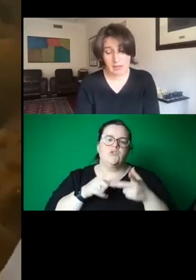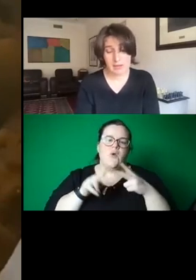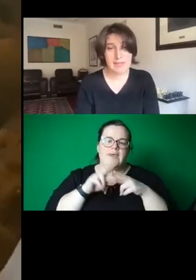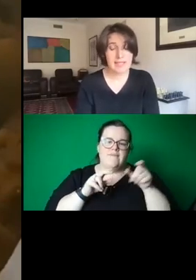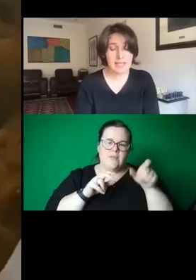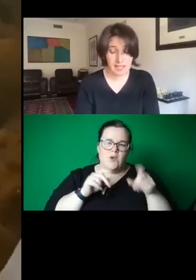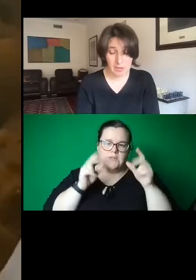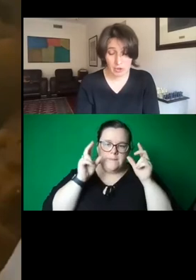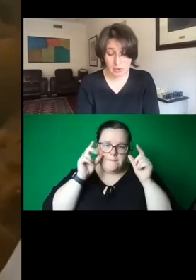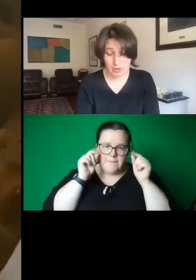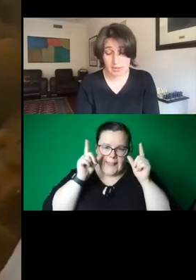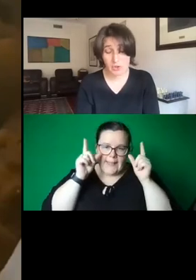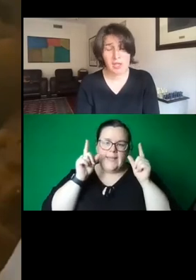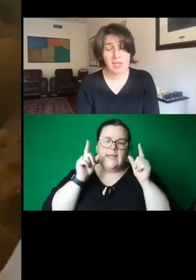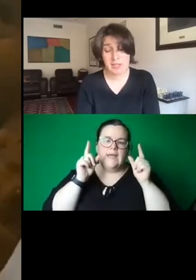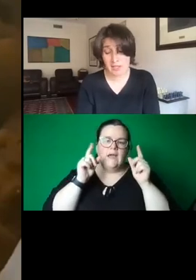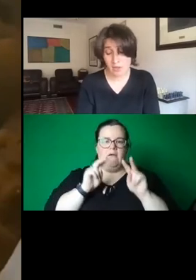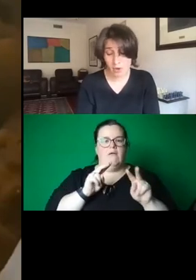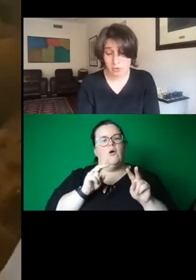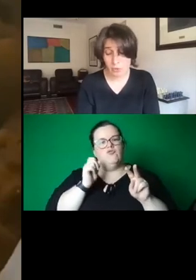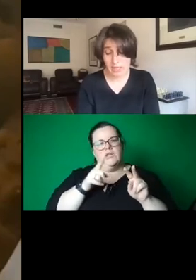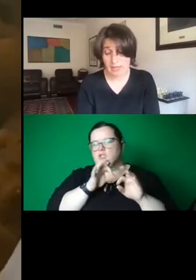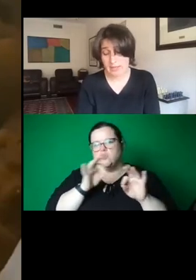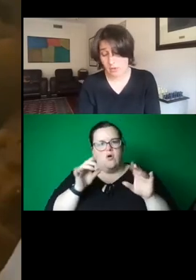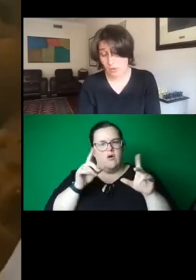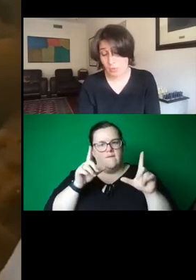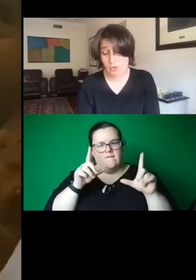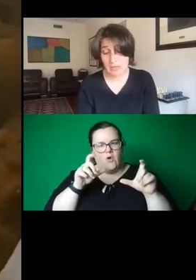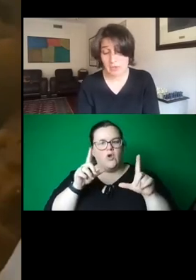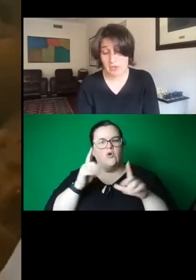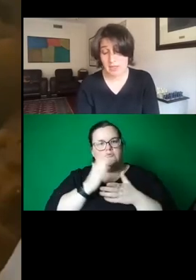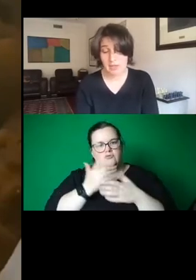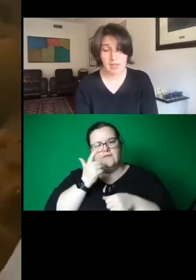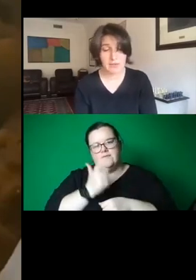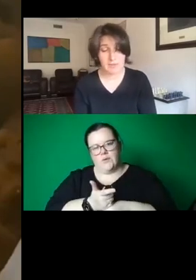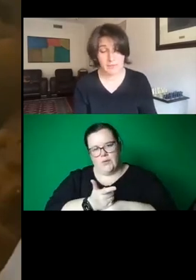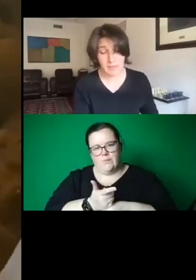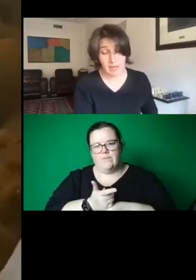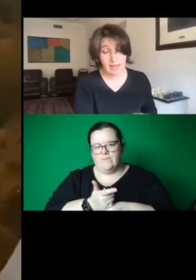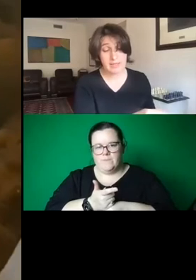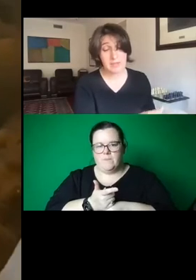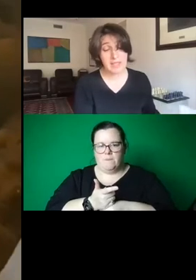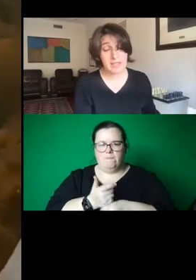static image the sensuality of looking at this almost blemish still lives and simultaneously